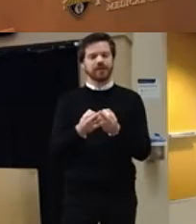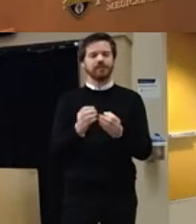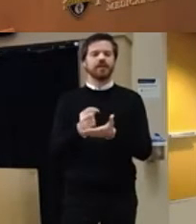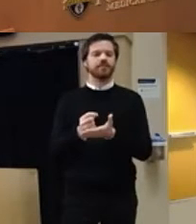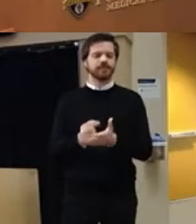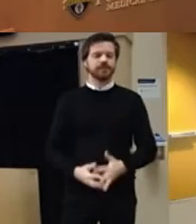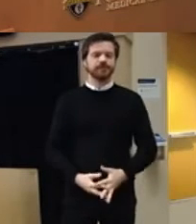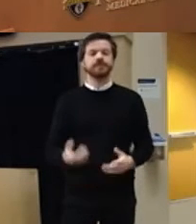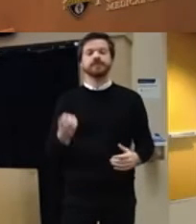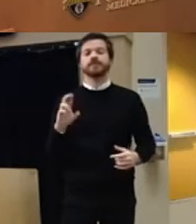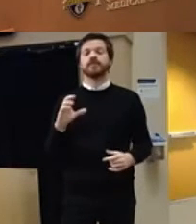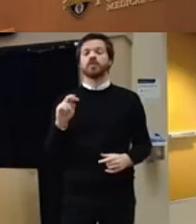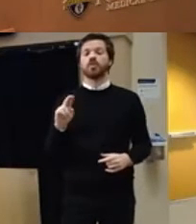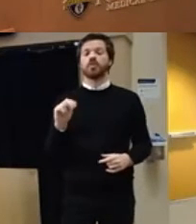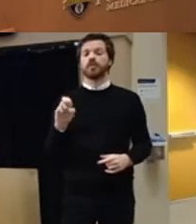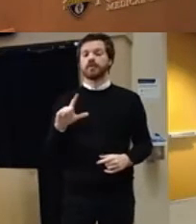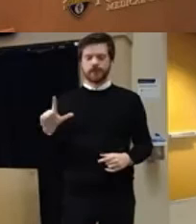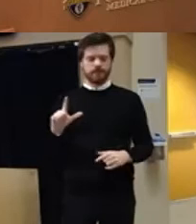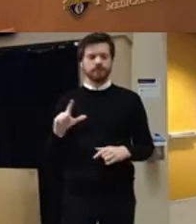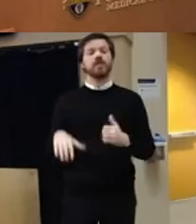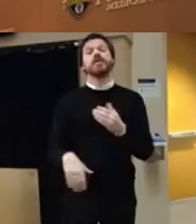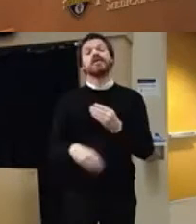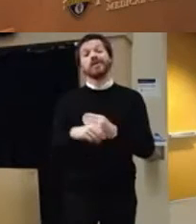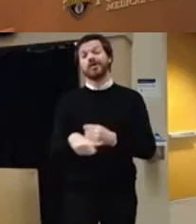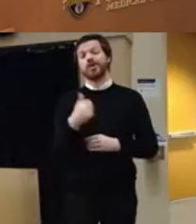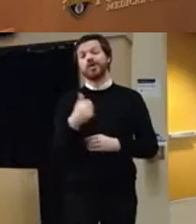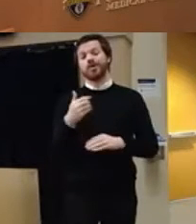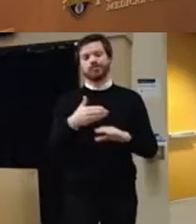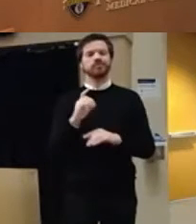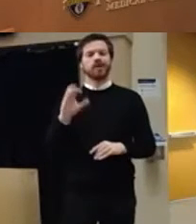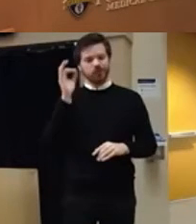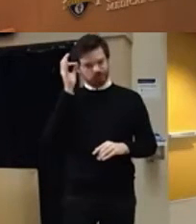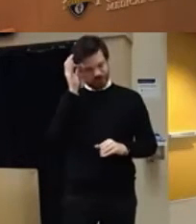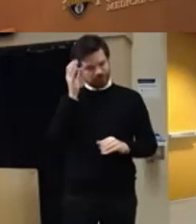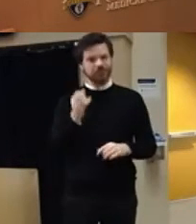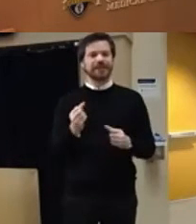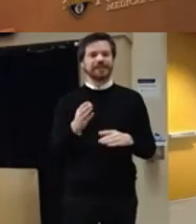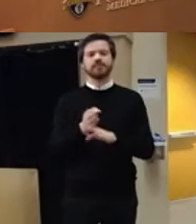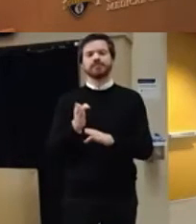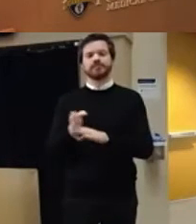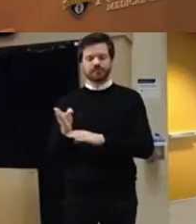Dr Cornell completed an additional post-doctoral Fellowship in interdisciplinary geriatrics and